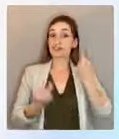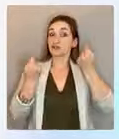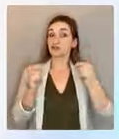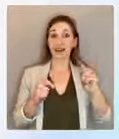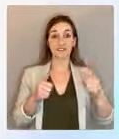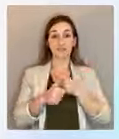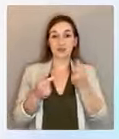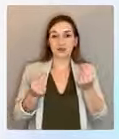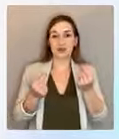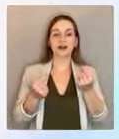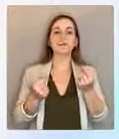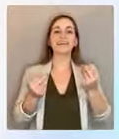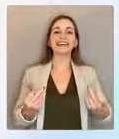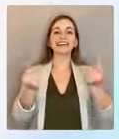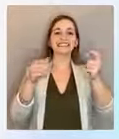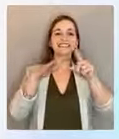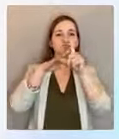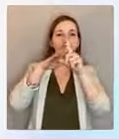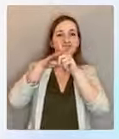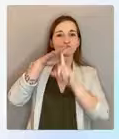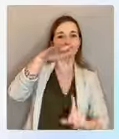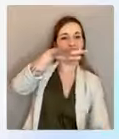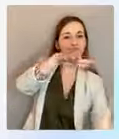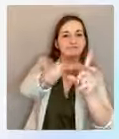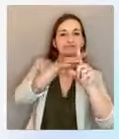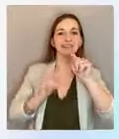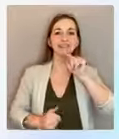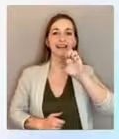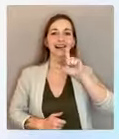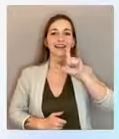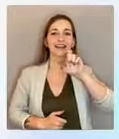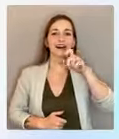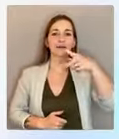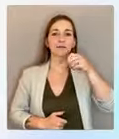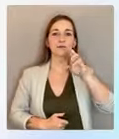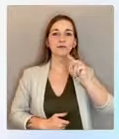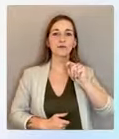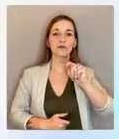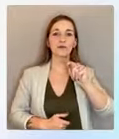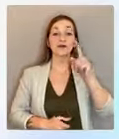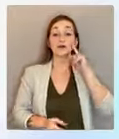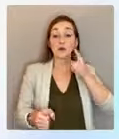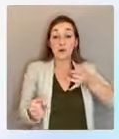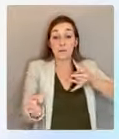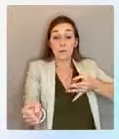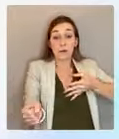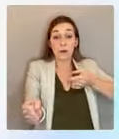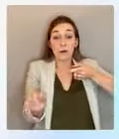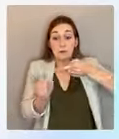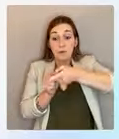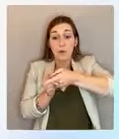One of the first things that we tried was instant teleport. And we created a few pads that you can move between, and the way this worked is you would point the bottom of your bow in the direction you wanted to move,